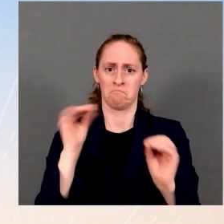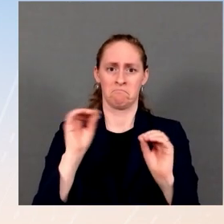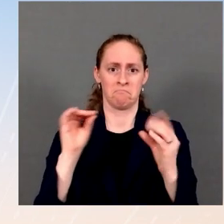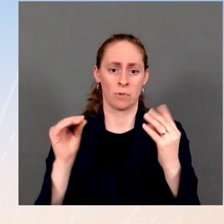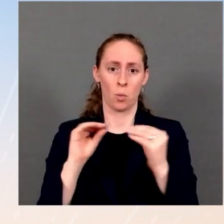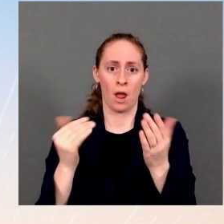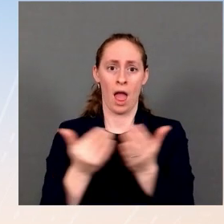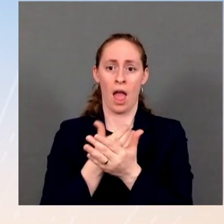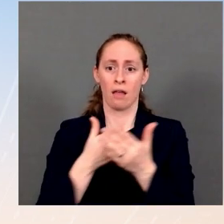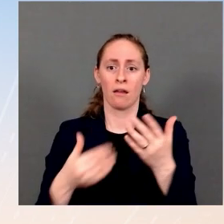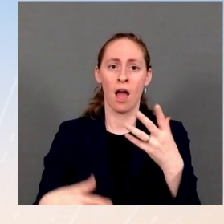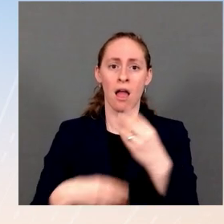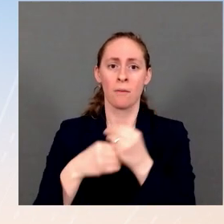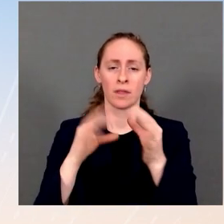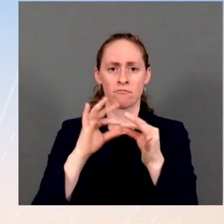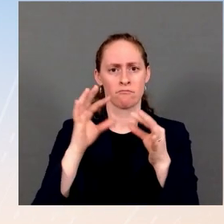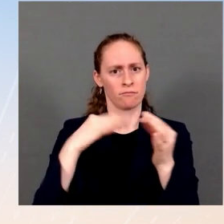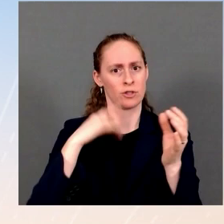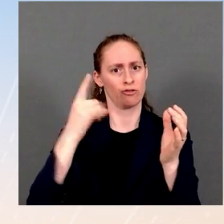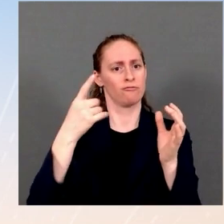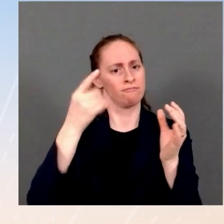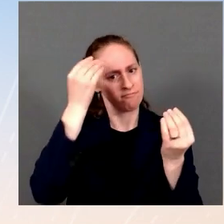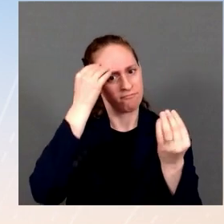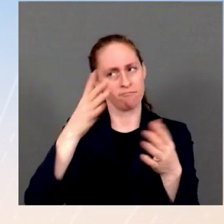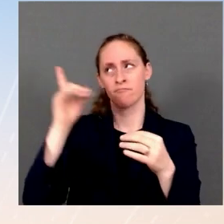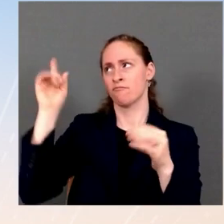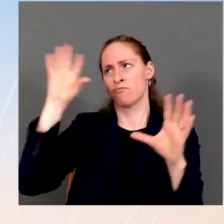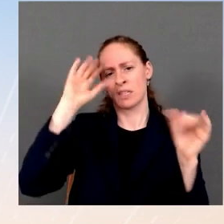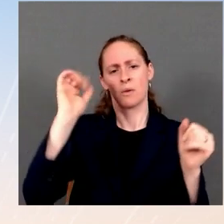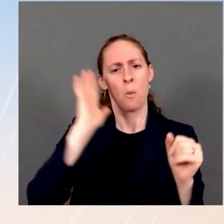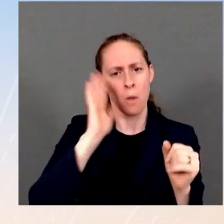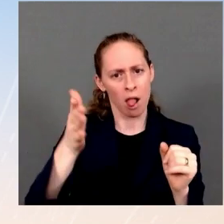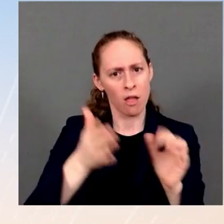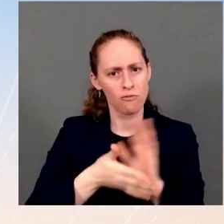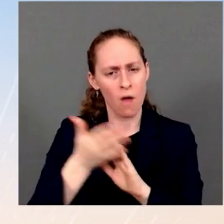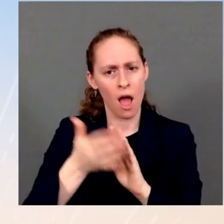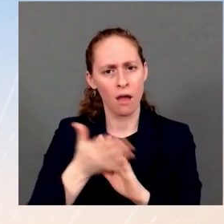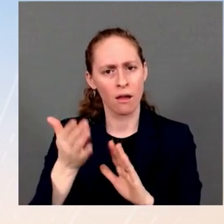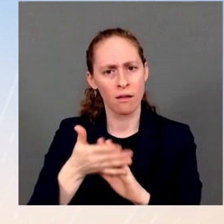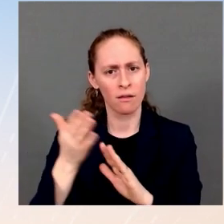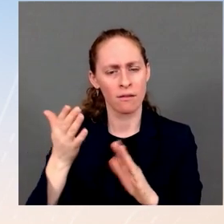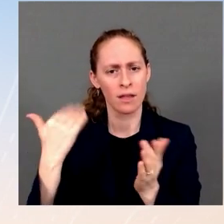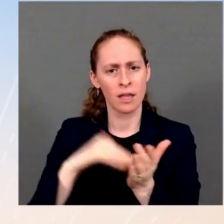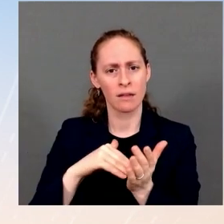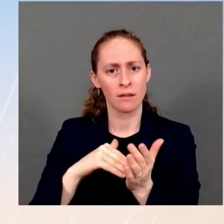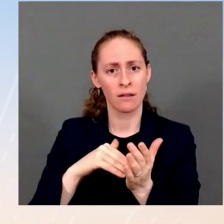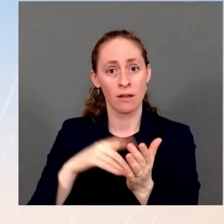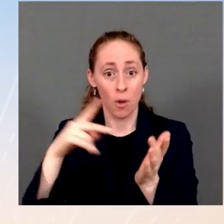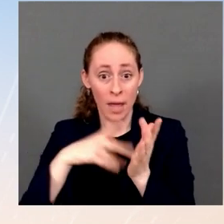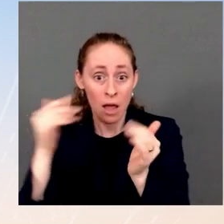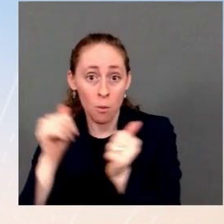he means with Harris on the ticket? Ms. Jean-Pierre: Yes -- -- he does. There's no change. Yes. Yes.